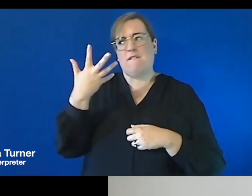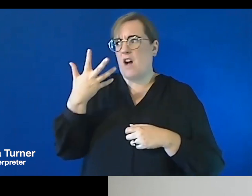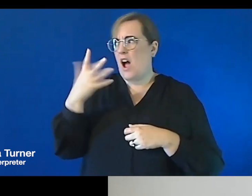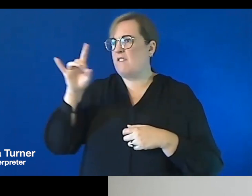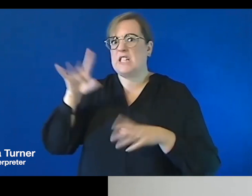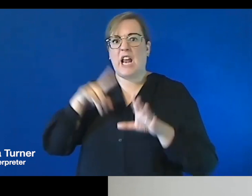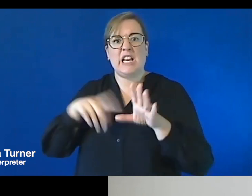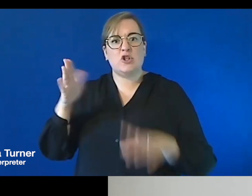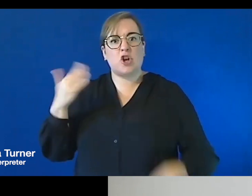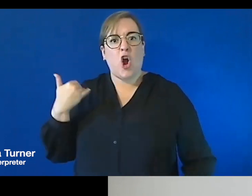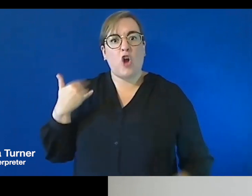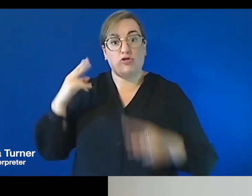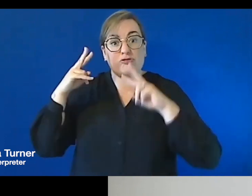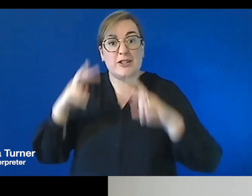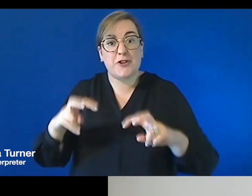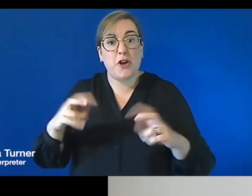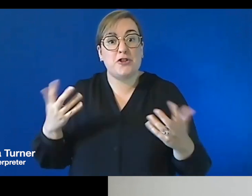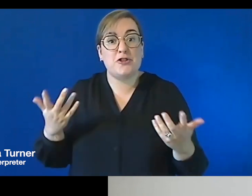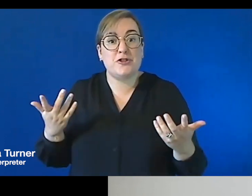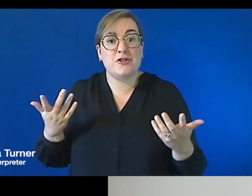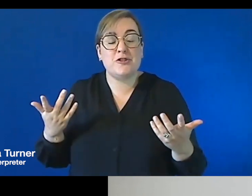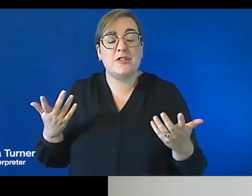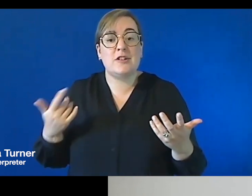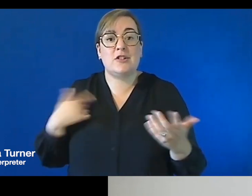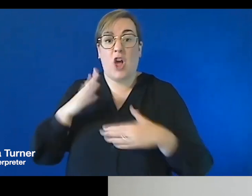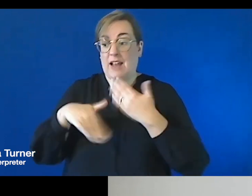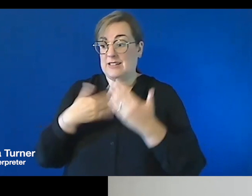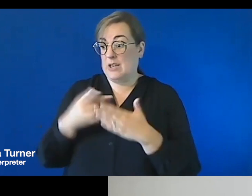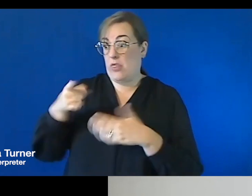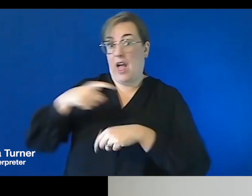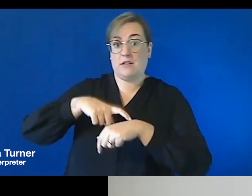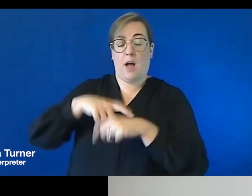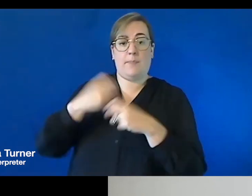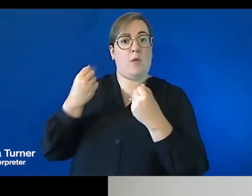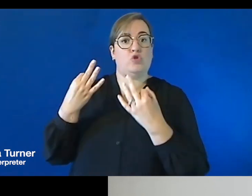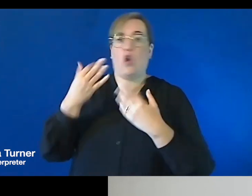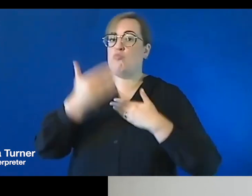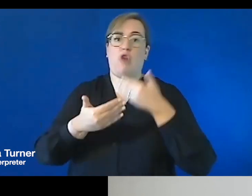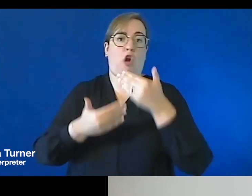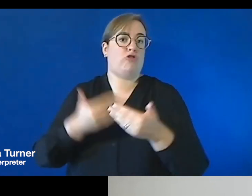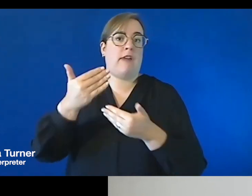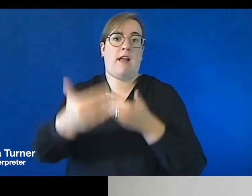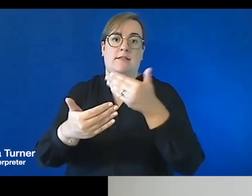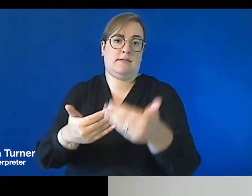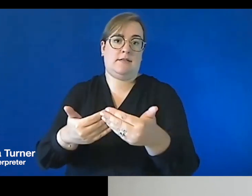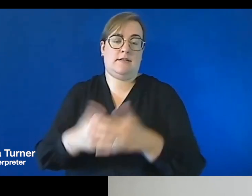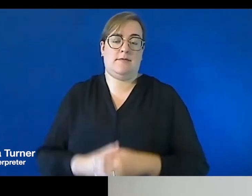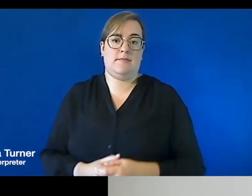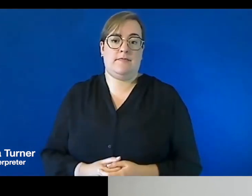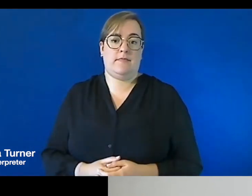until then we had no actual progress. So I believe as we are able to reshape venture capital and